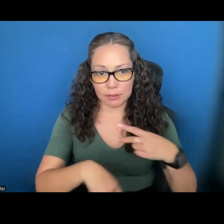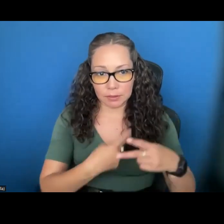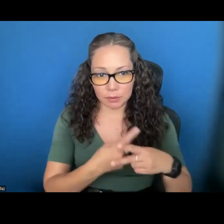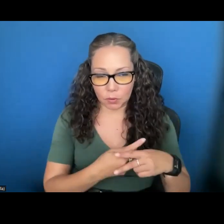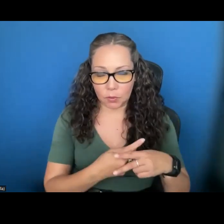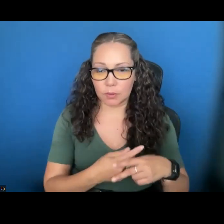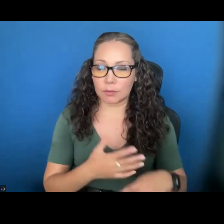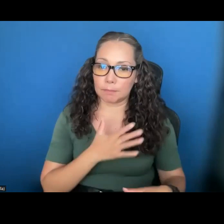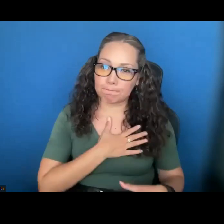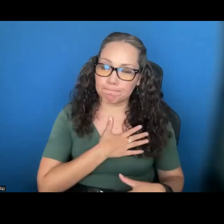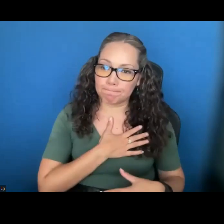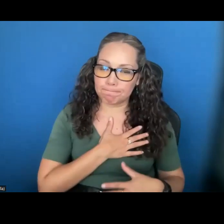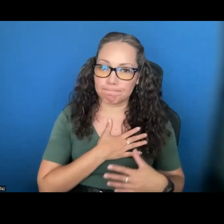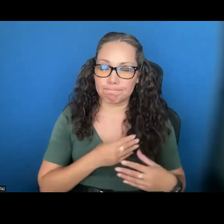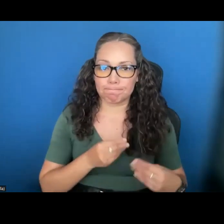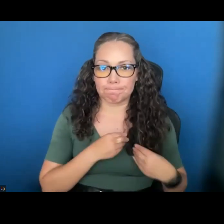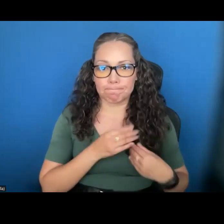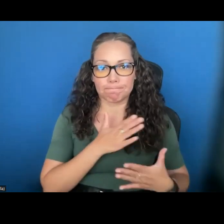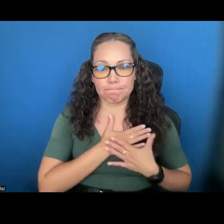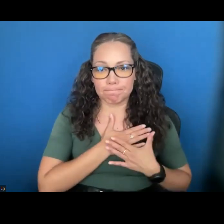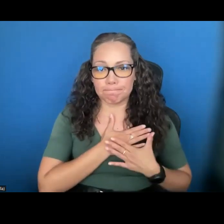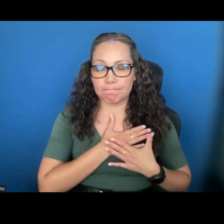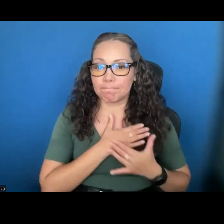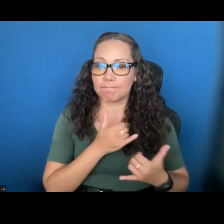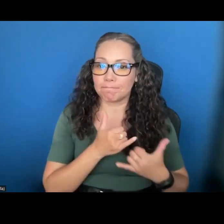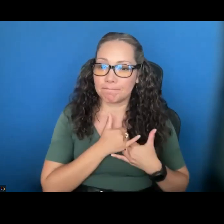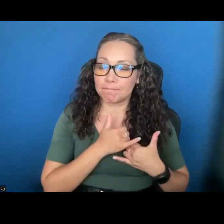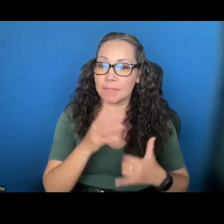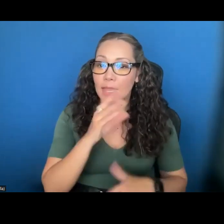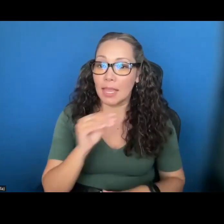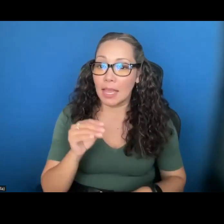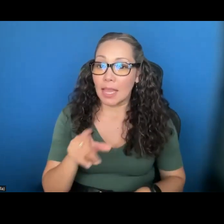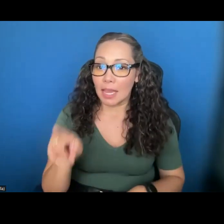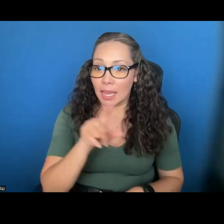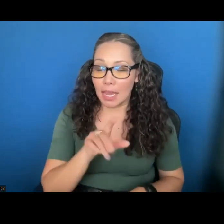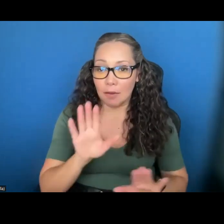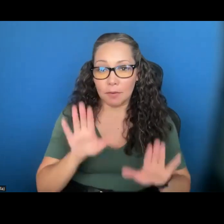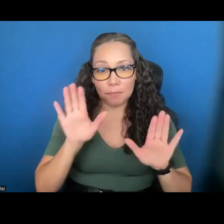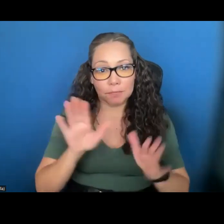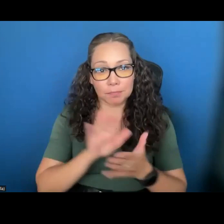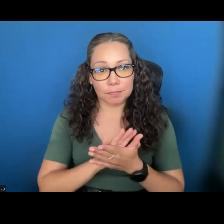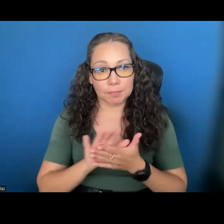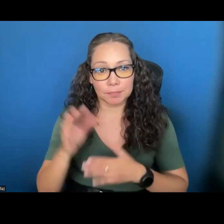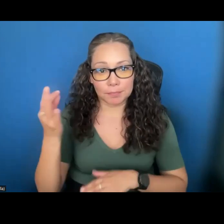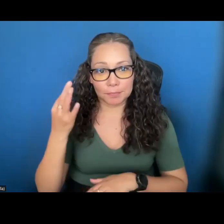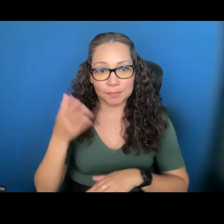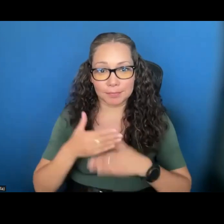our hearts so have a great rest of your uh Friday and we'll see you next time thanks for doing that